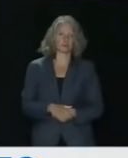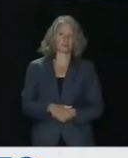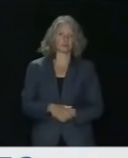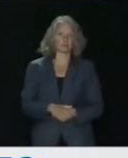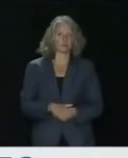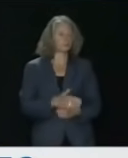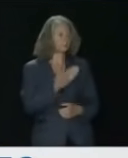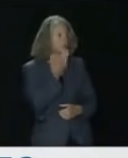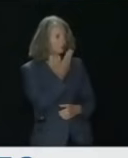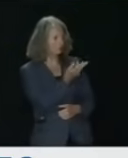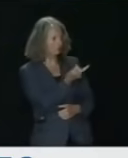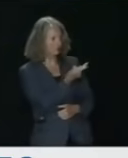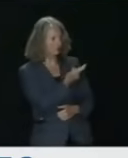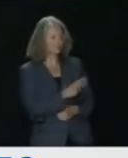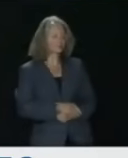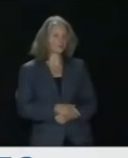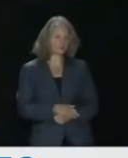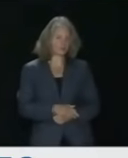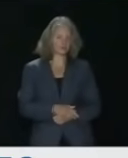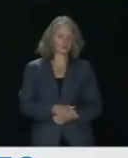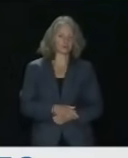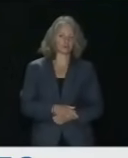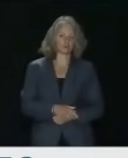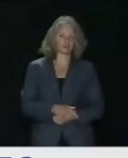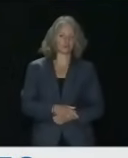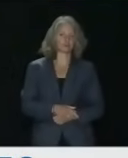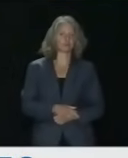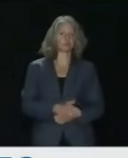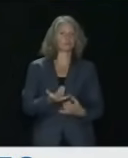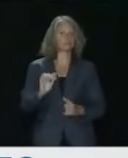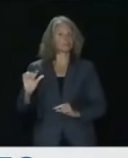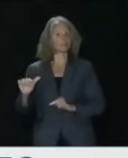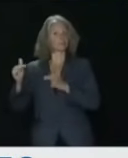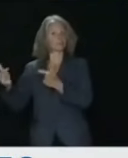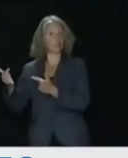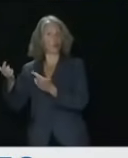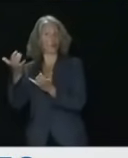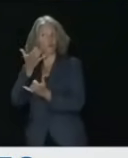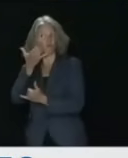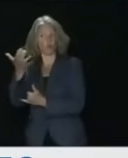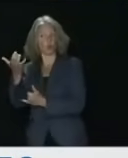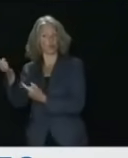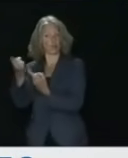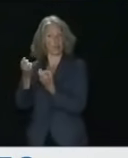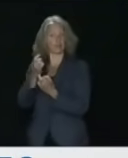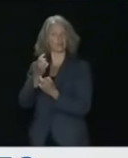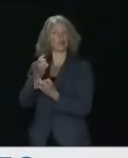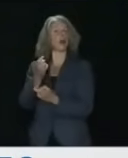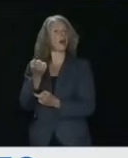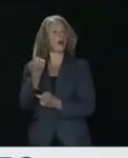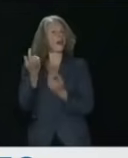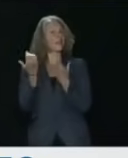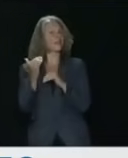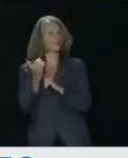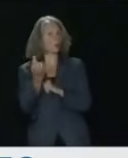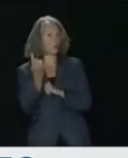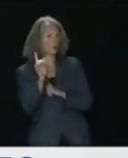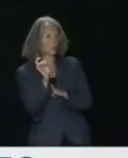HEALTHY. THANK YOU. [End of Interpretation] THANK YOU.